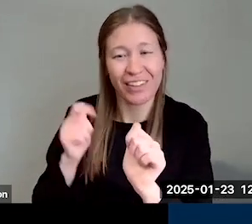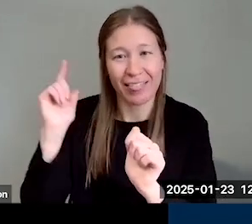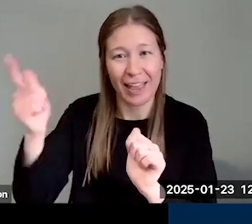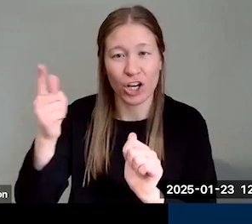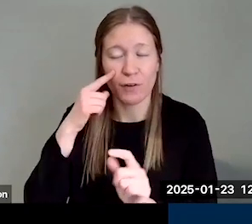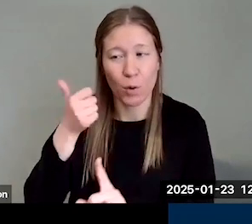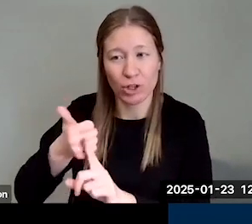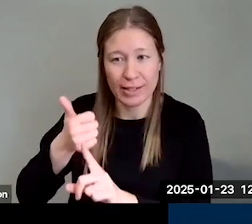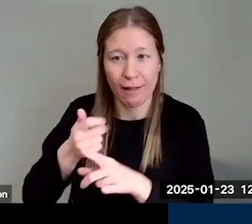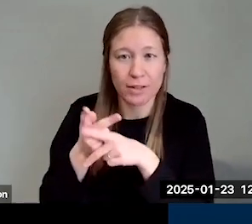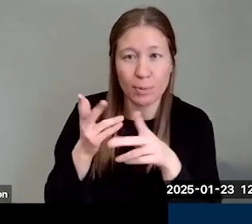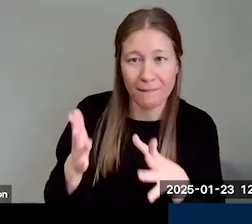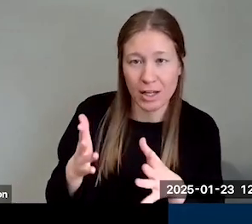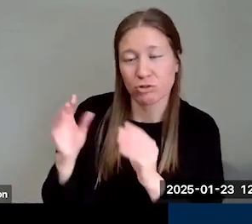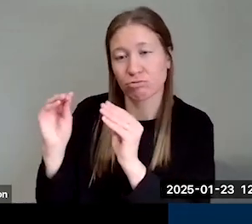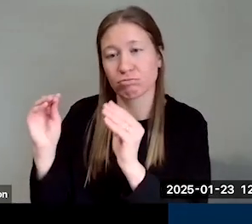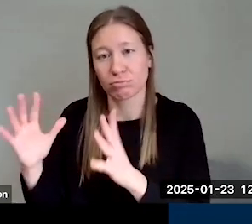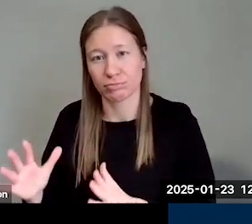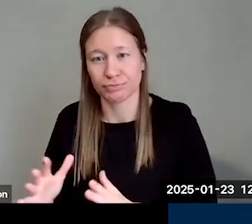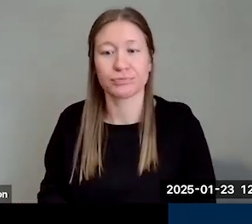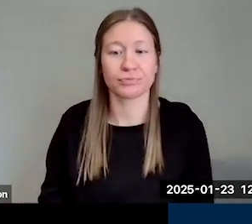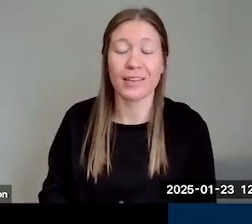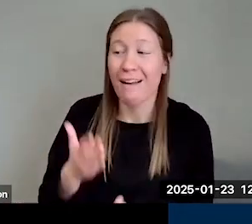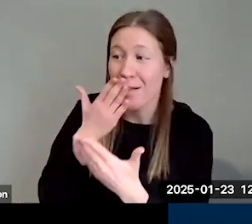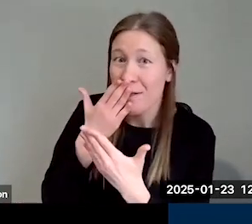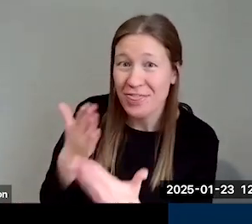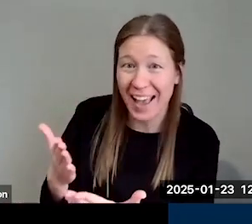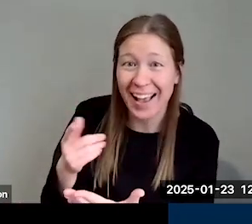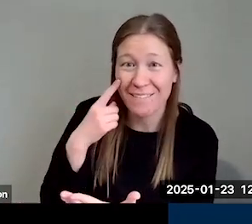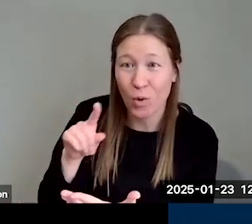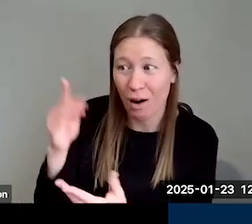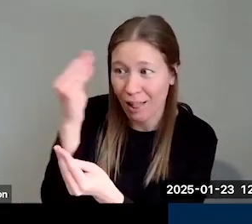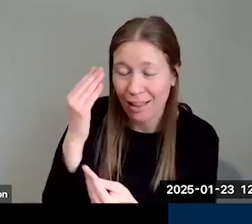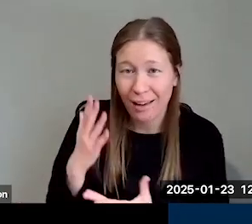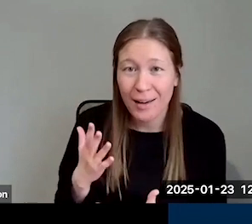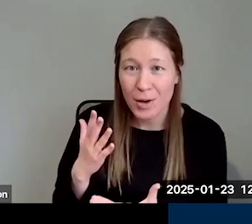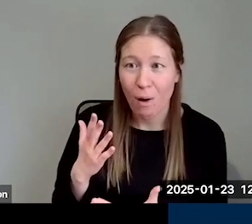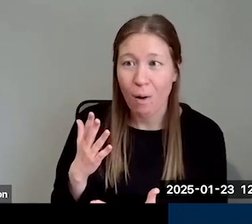Always thank an individual for that disclosure and their willingness to provide information,